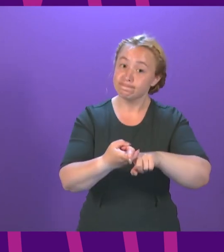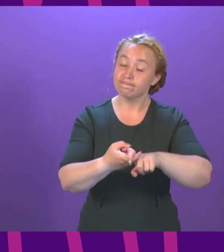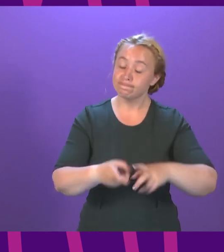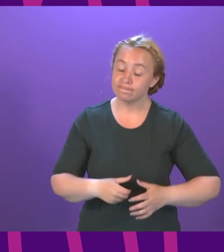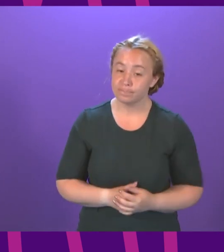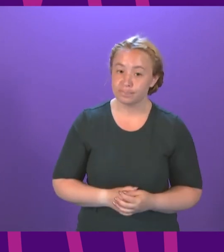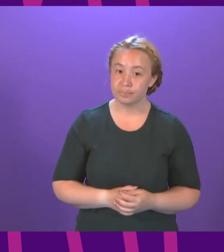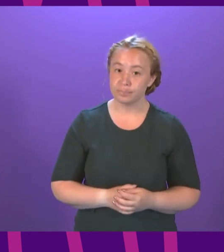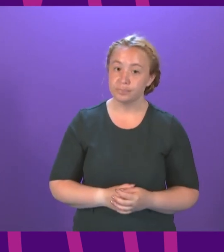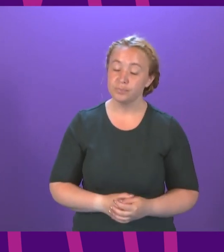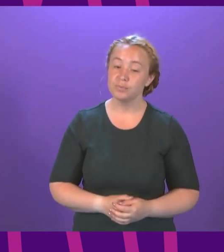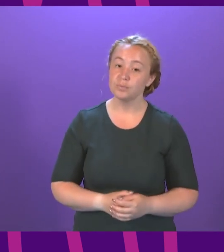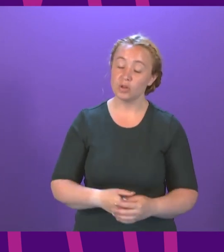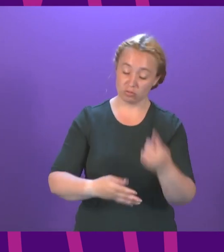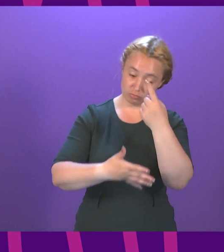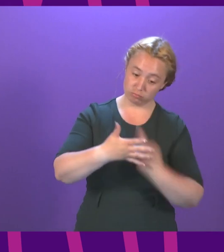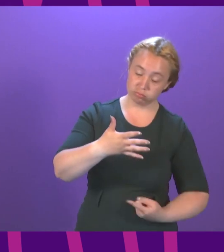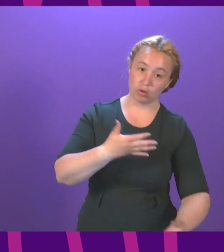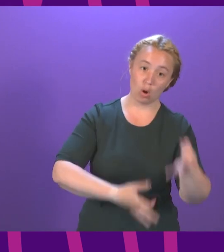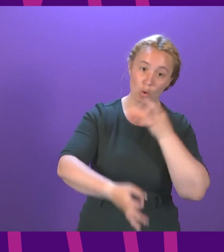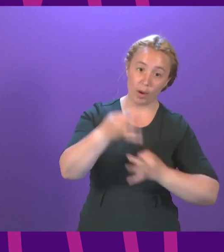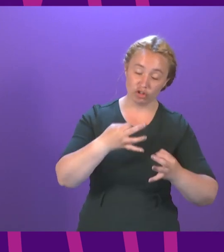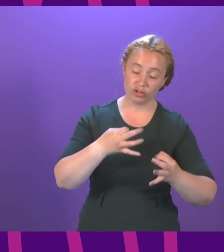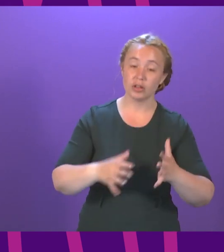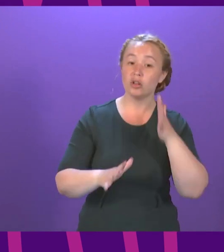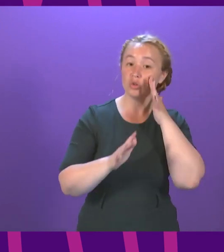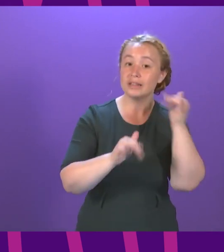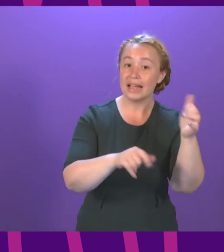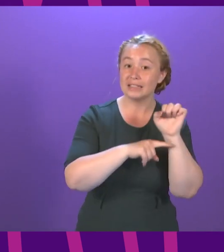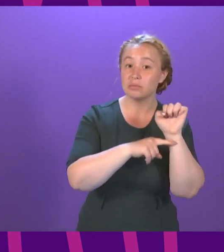On the specific questions, test and protect is always going to be under pressure when cases